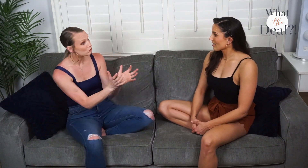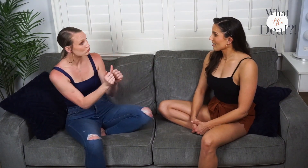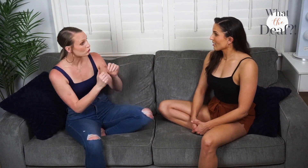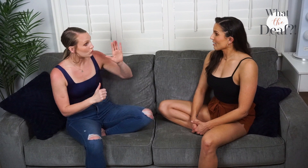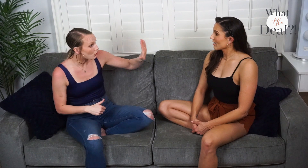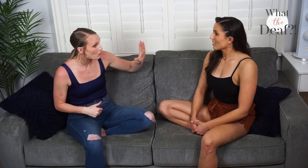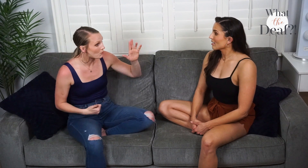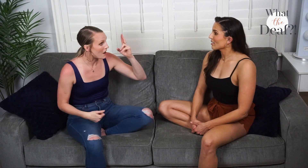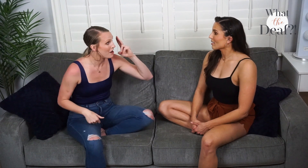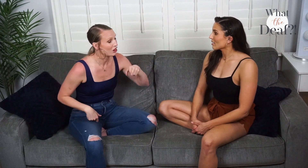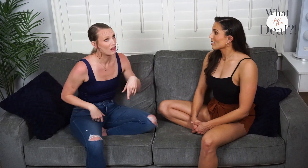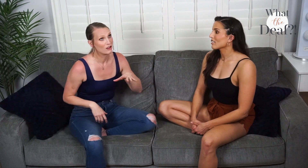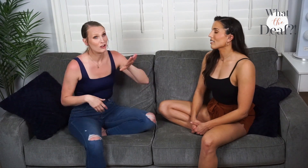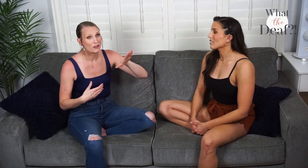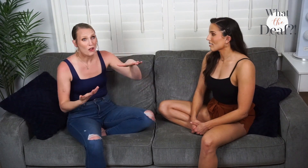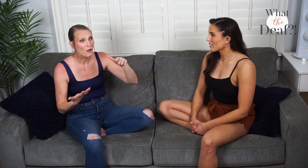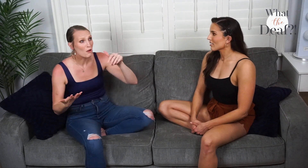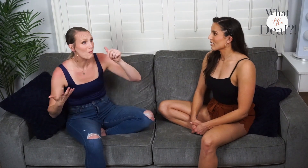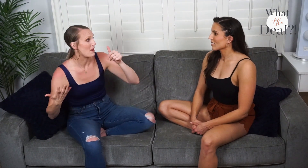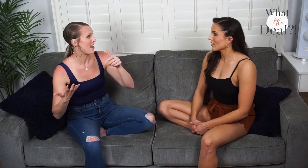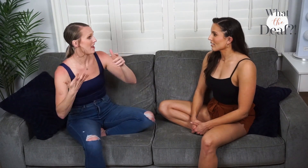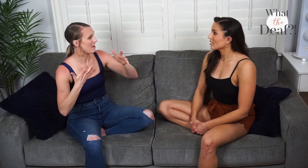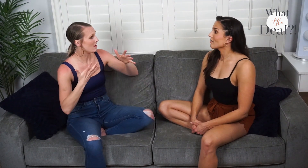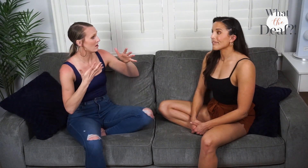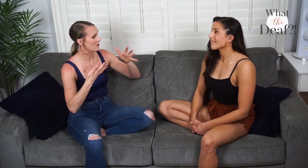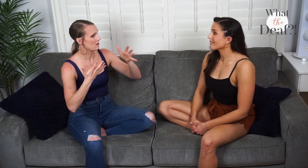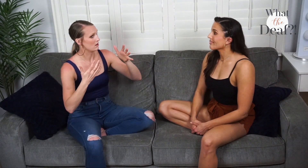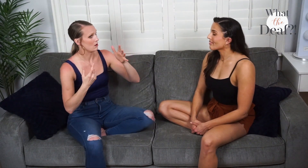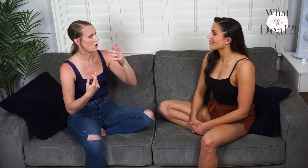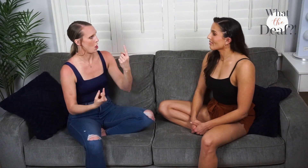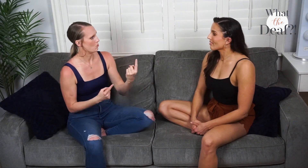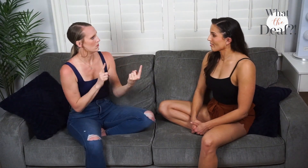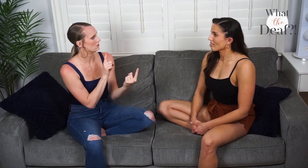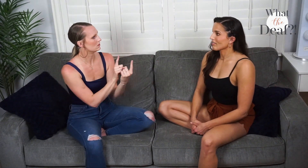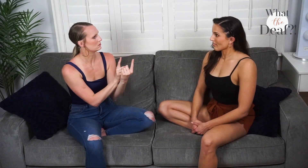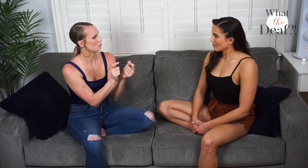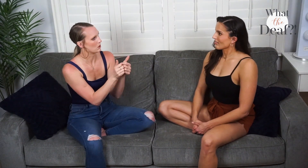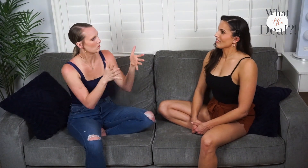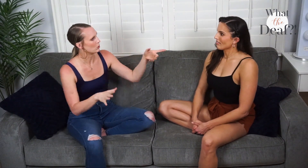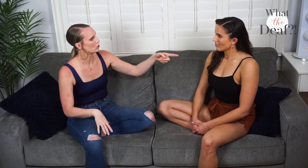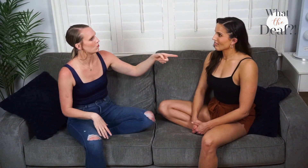and I never really spoke to any of your uncles or your aunts alone without you.